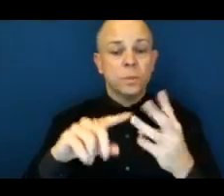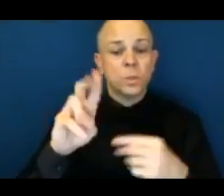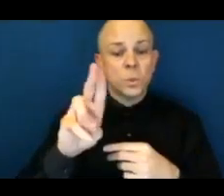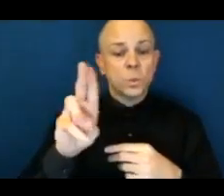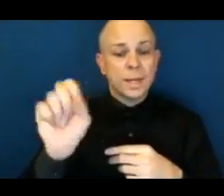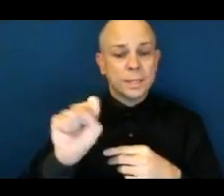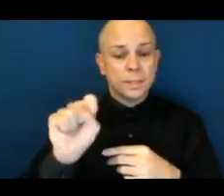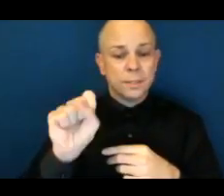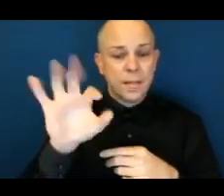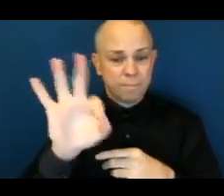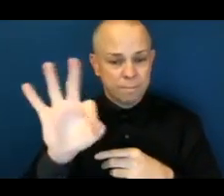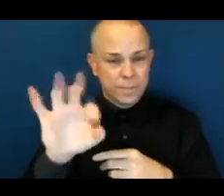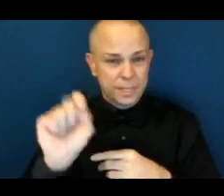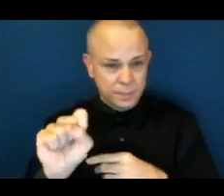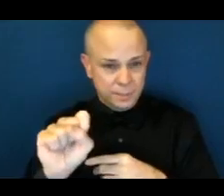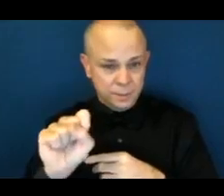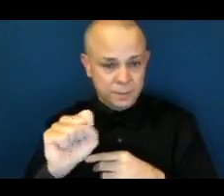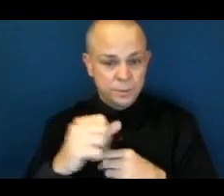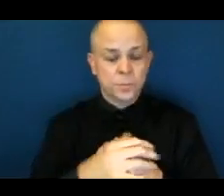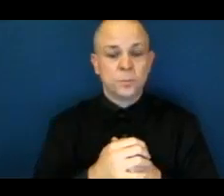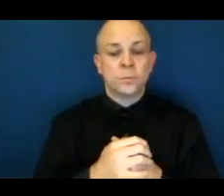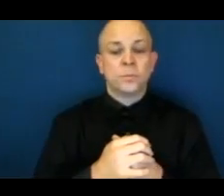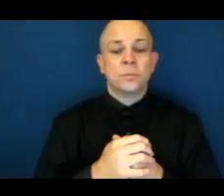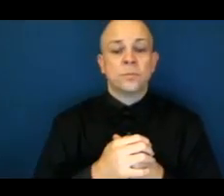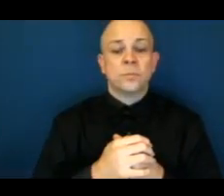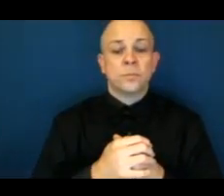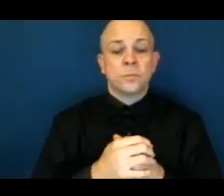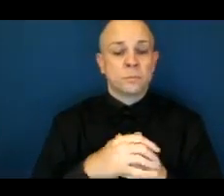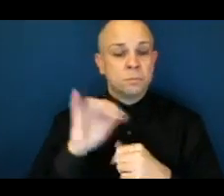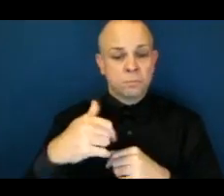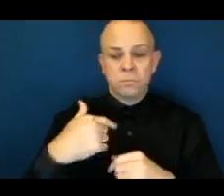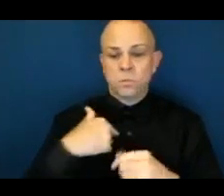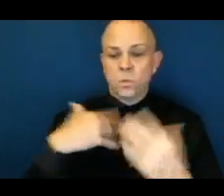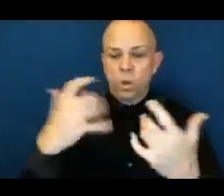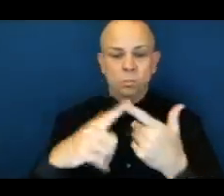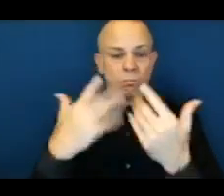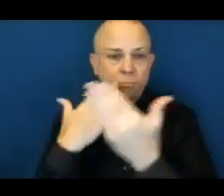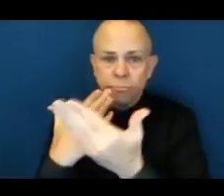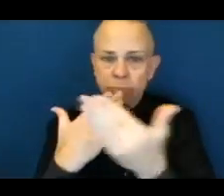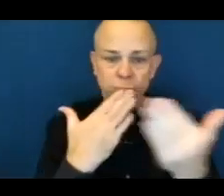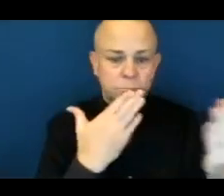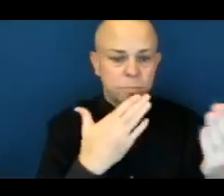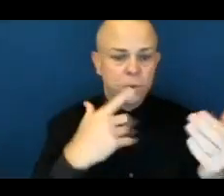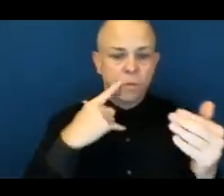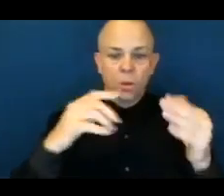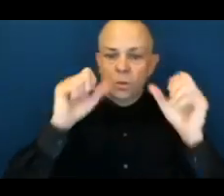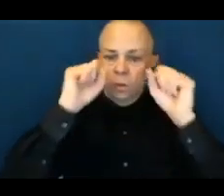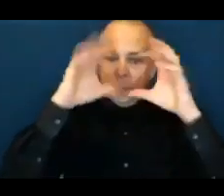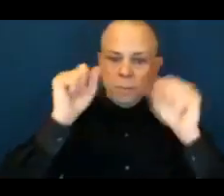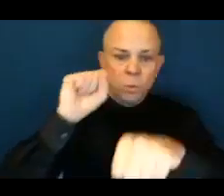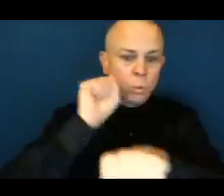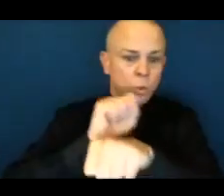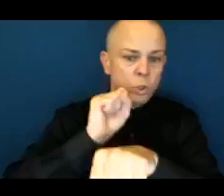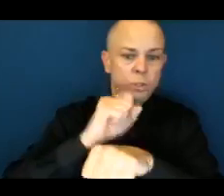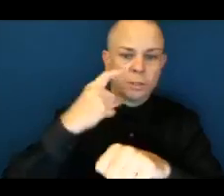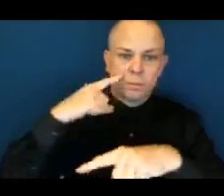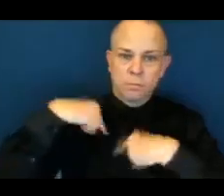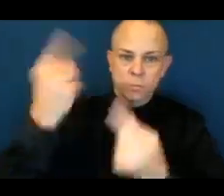their incredible work over the last two weeks if you like me have been watching these briefings every evening